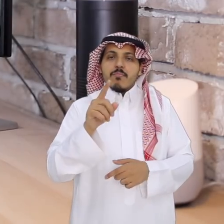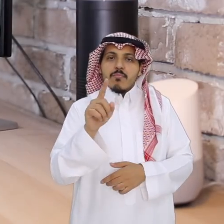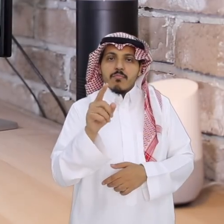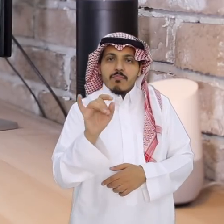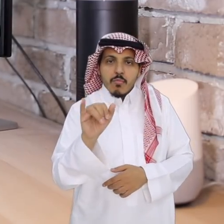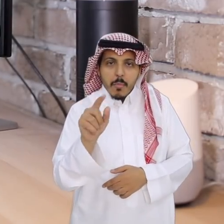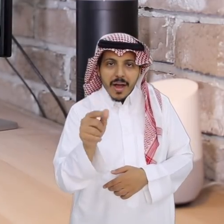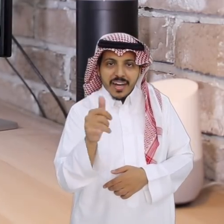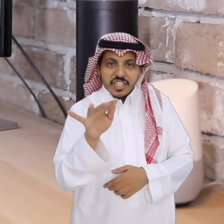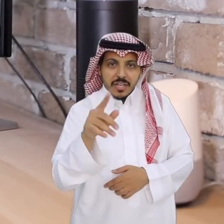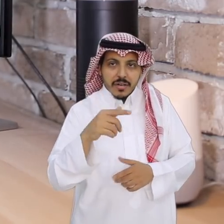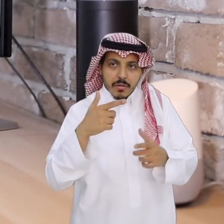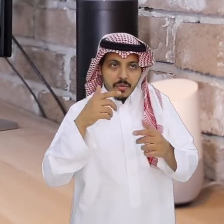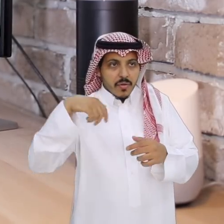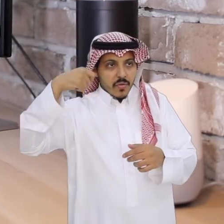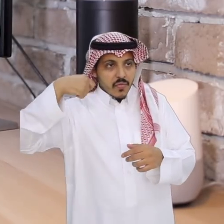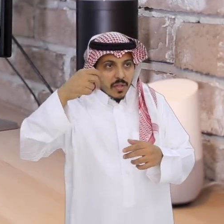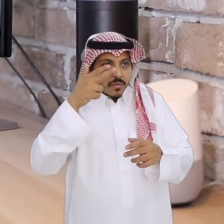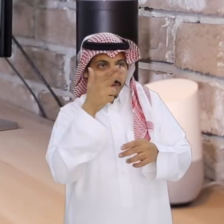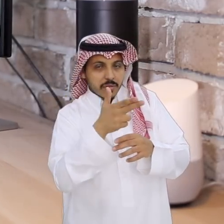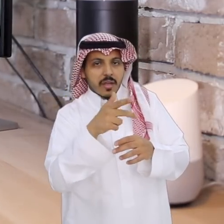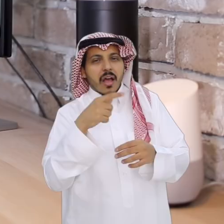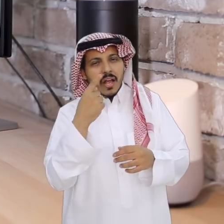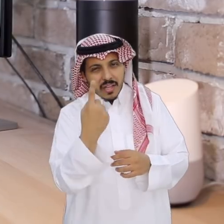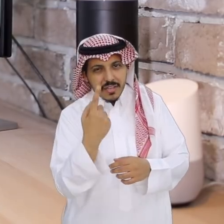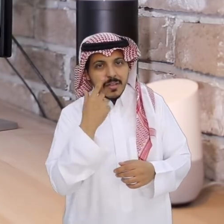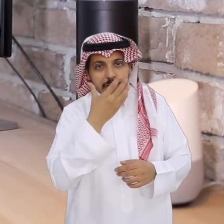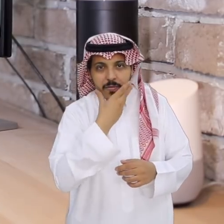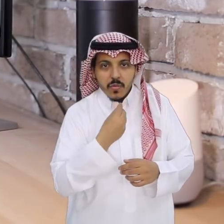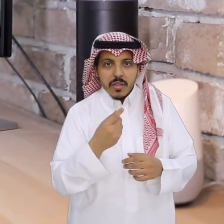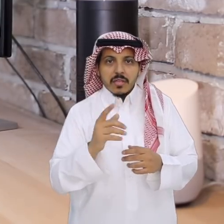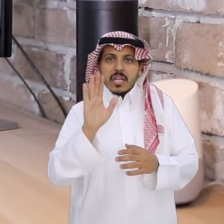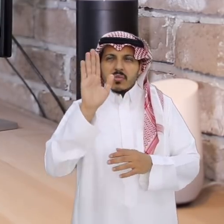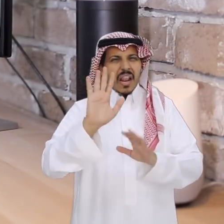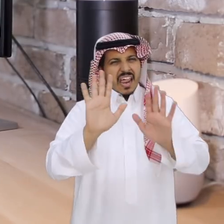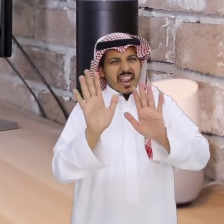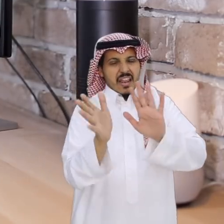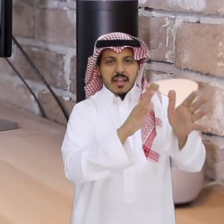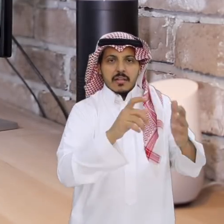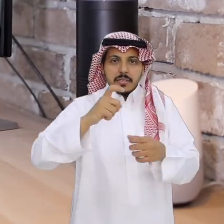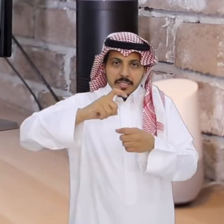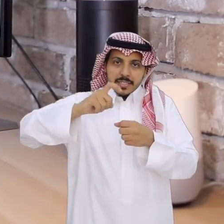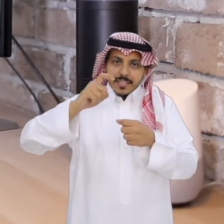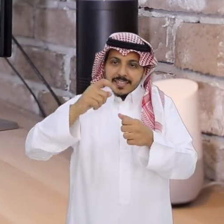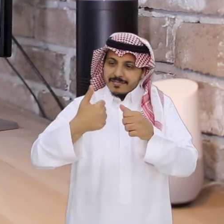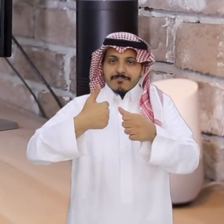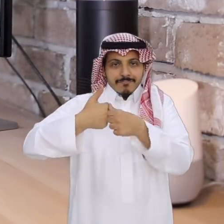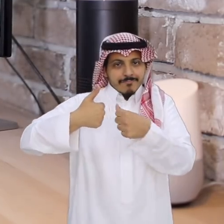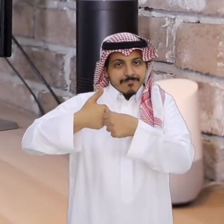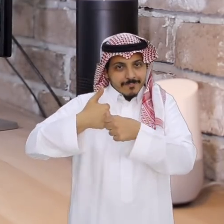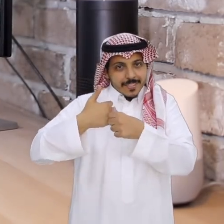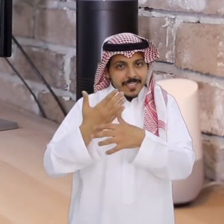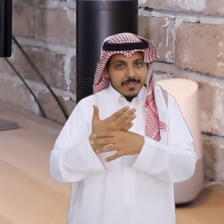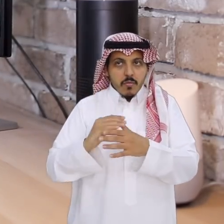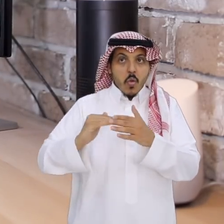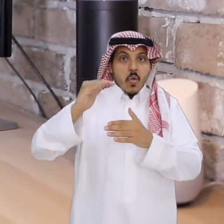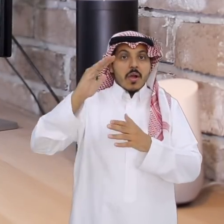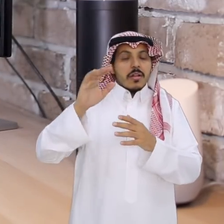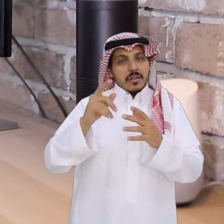If you would like us to make a Live video, vote for it. I wish you could give us more likes to this episode so that it will encourage us to make a Live video.